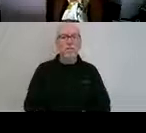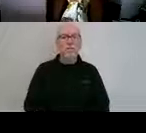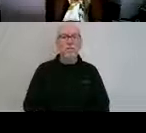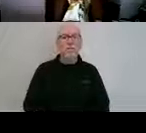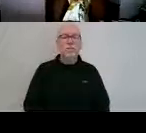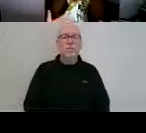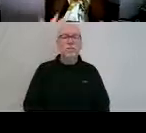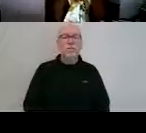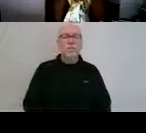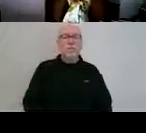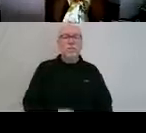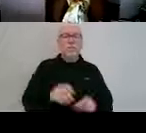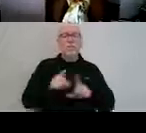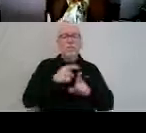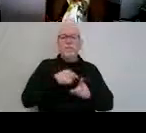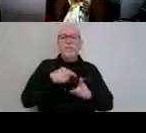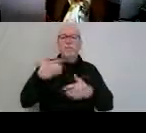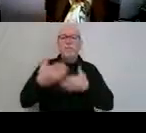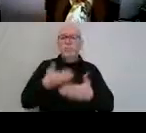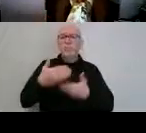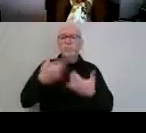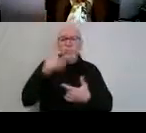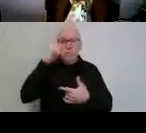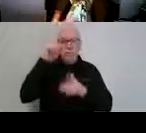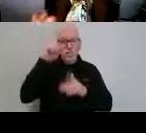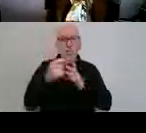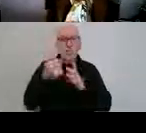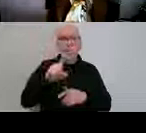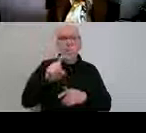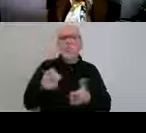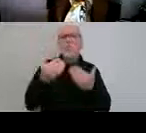Now, as we're going through today if you have questions, feel free to put them in the chat